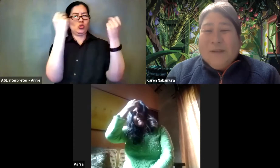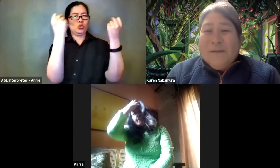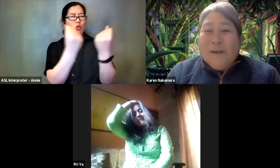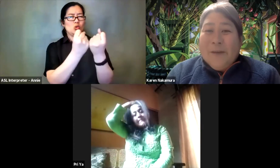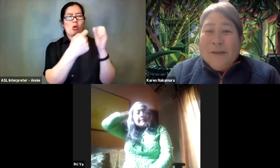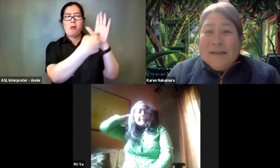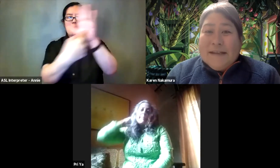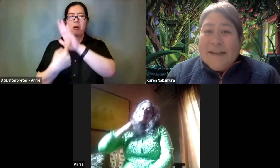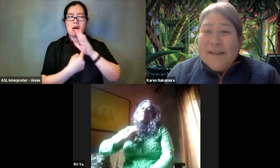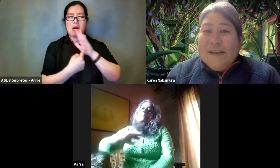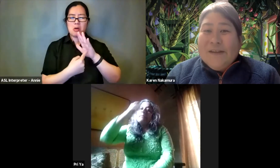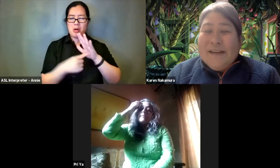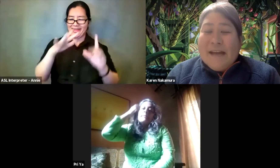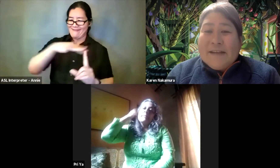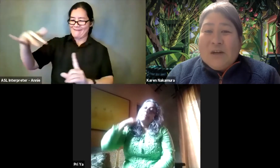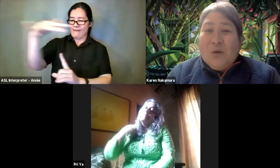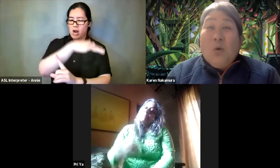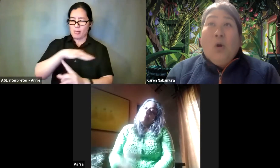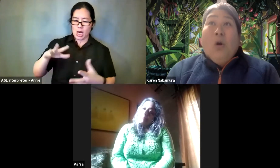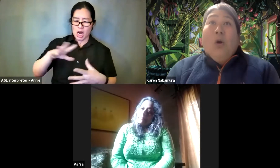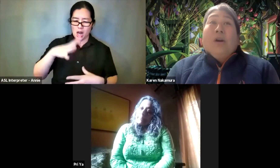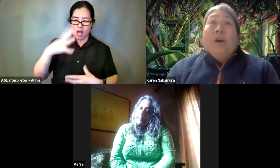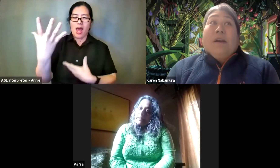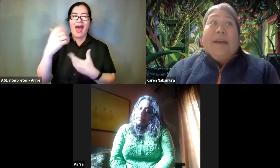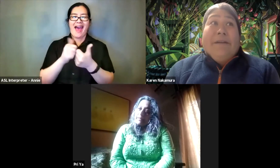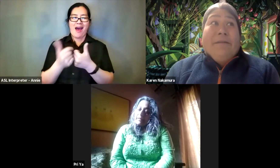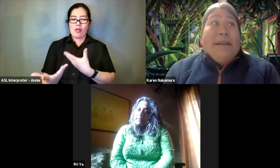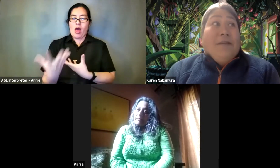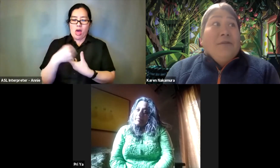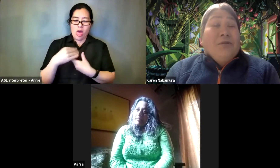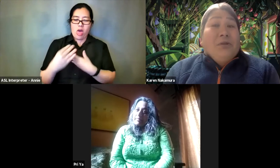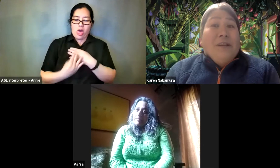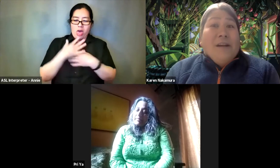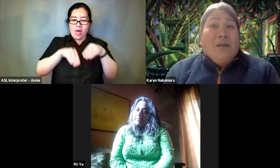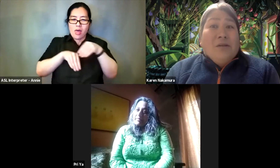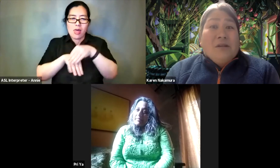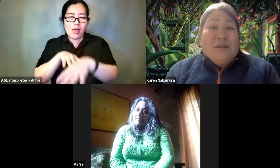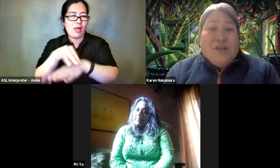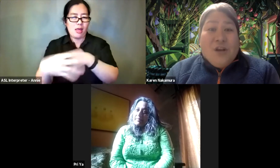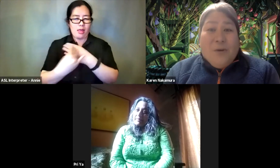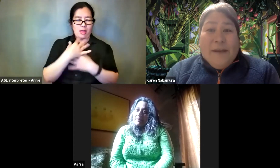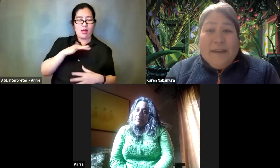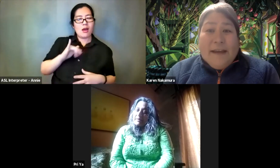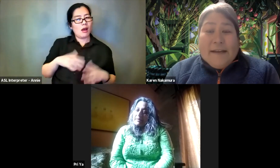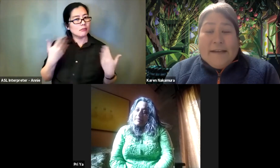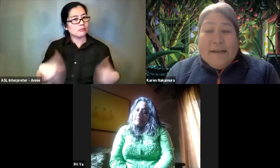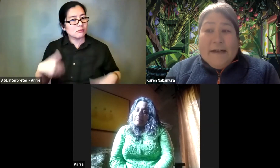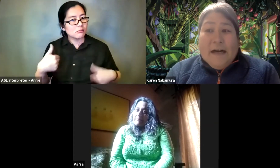environment is, and I think he did that so carefully, through you know just showing that.